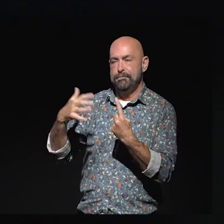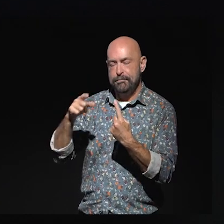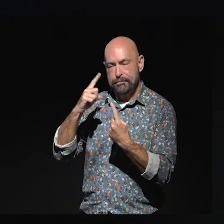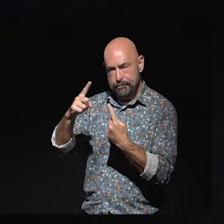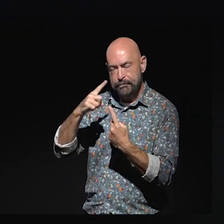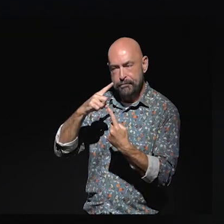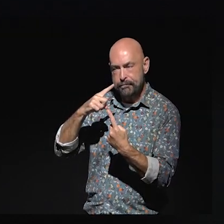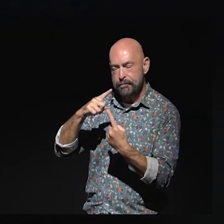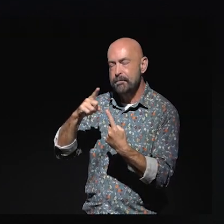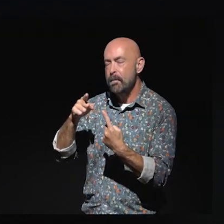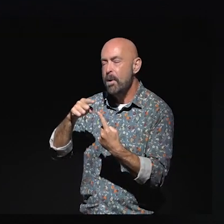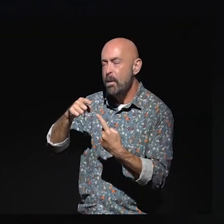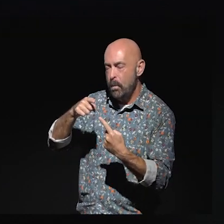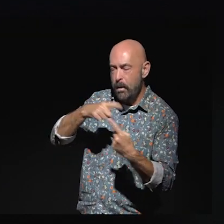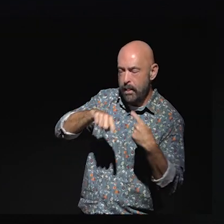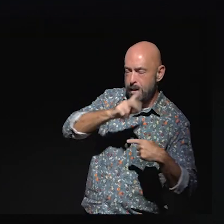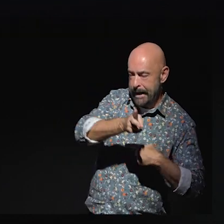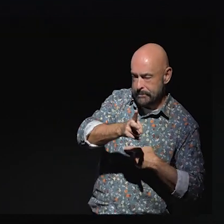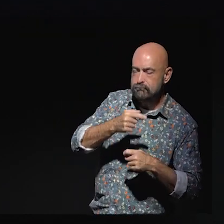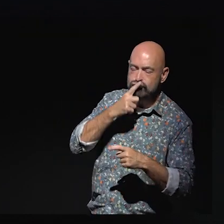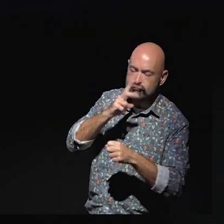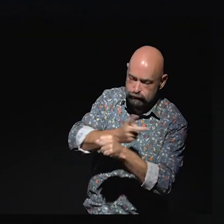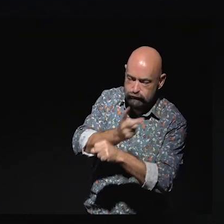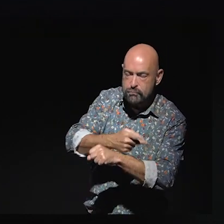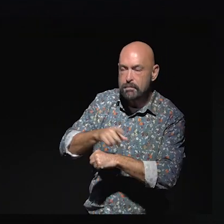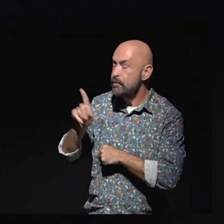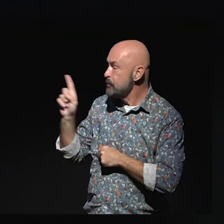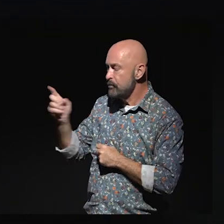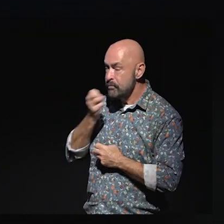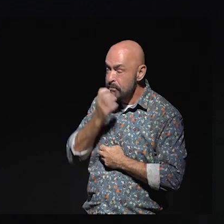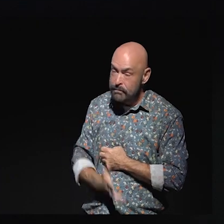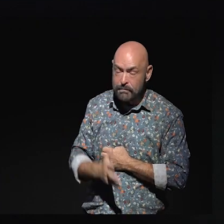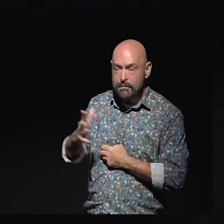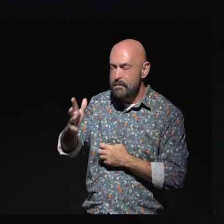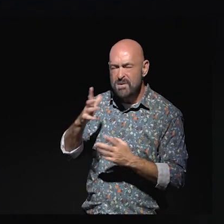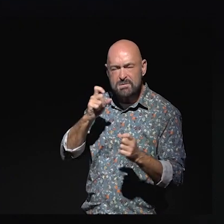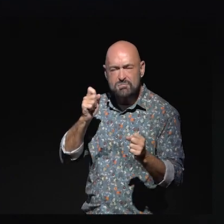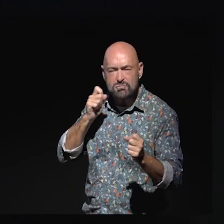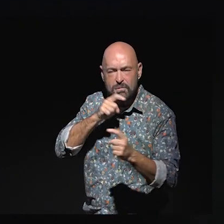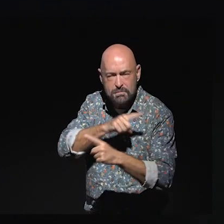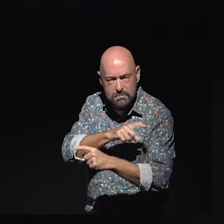and I will come back to this over and again. They're extraordinary in their strangeness.